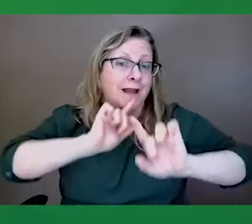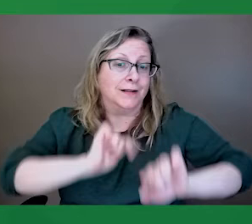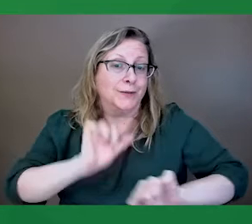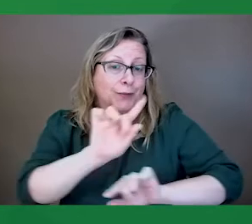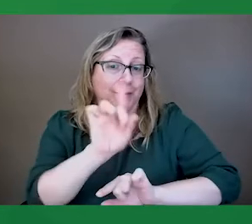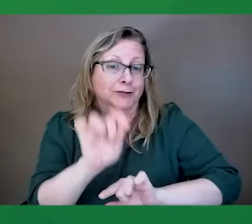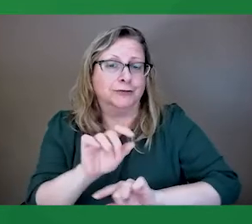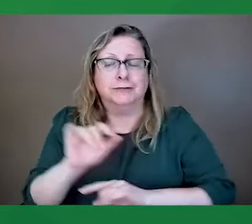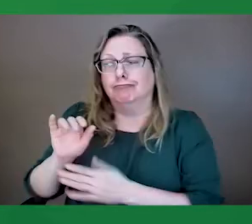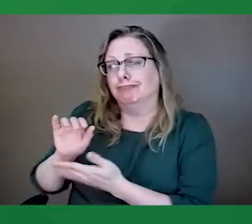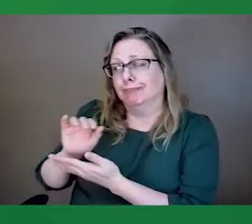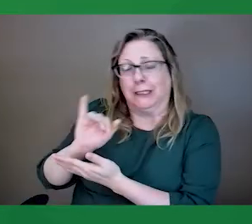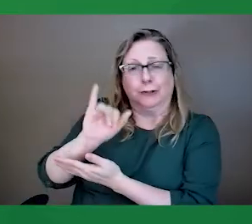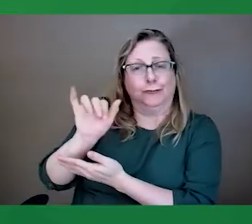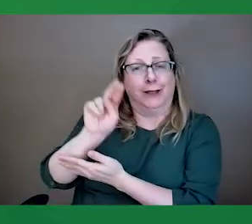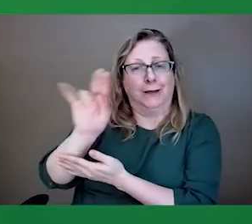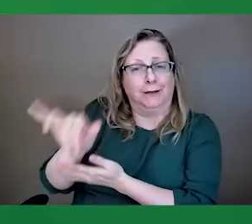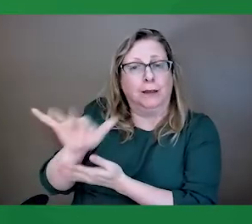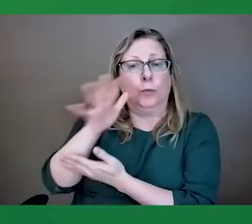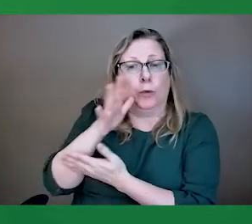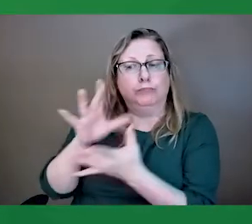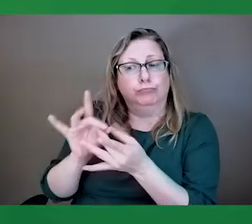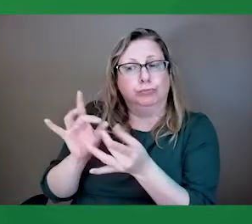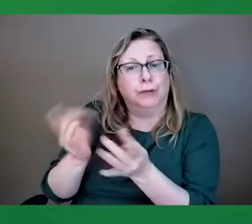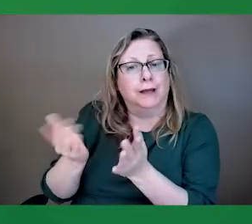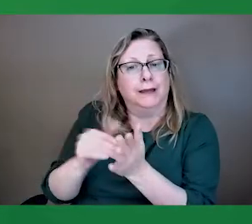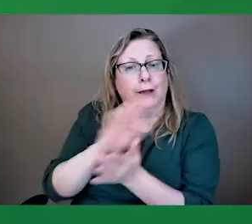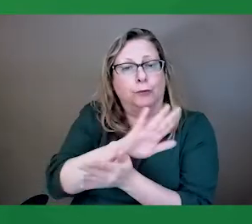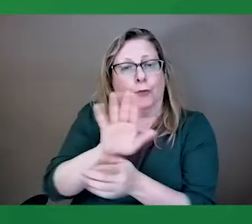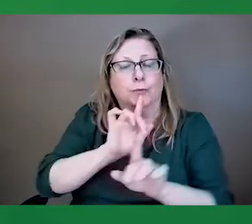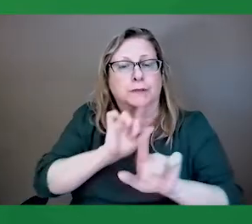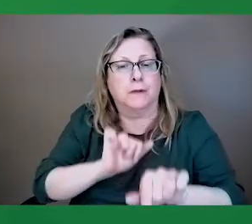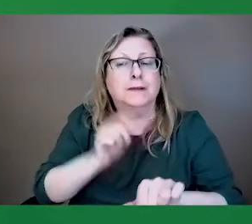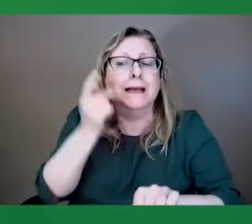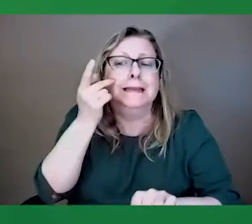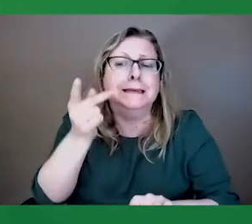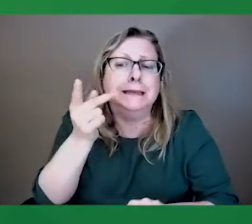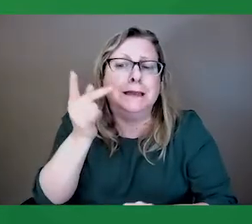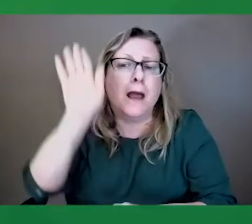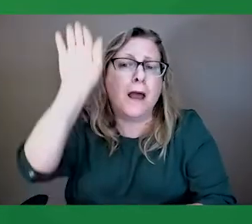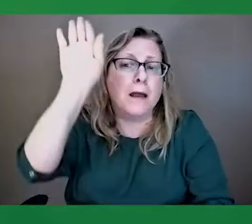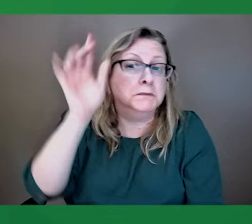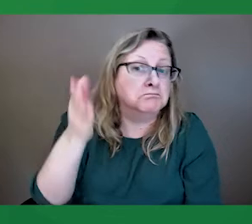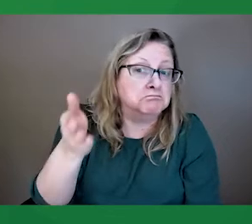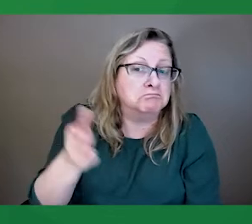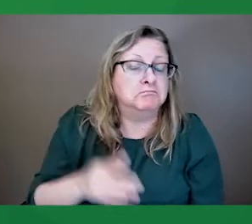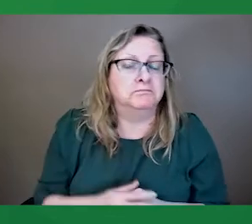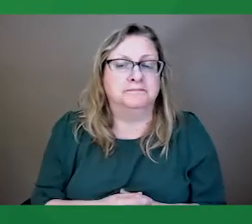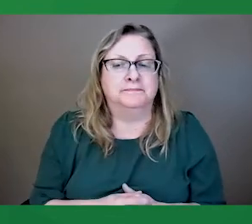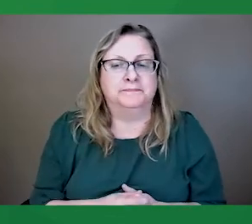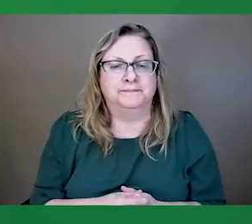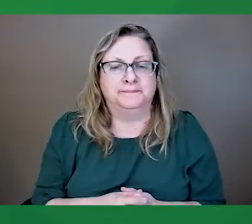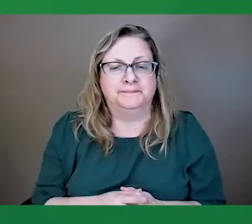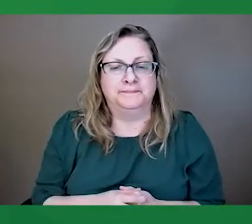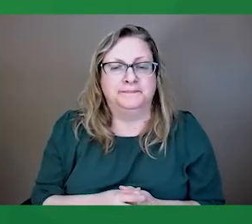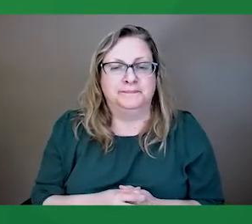Jenny will repeat your response. I see a hand over there in the corner. [Man] I think they were all invented